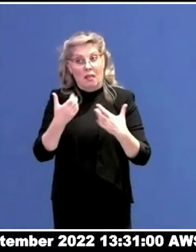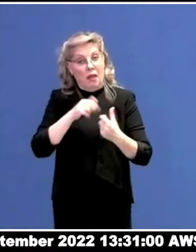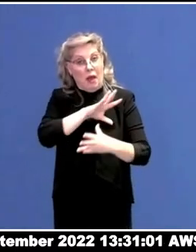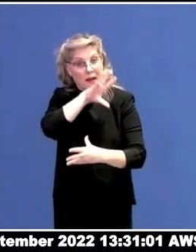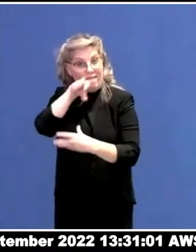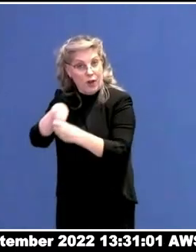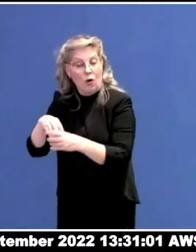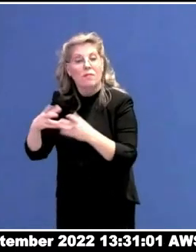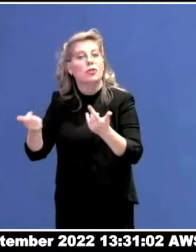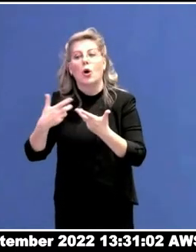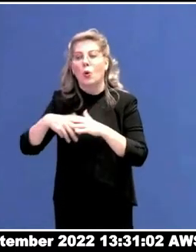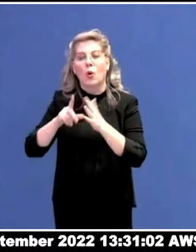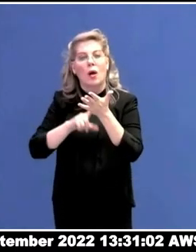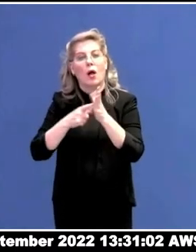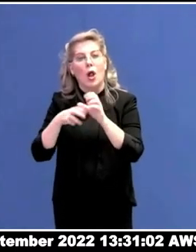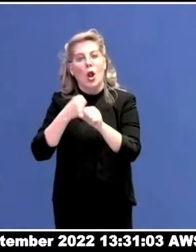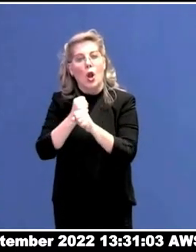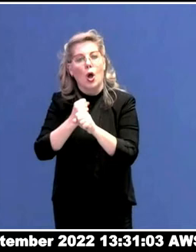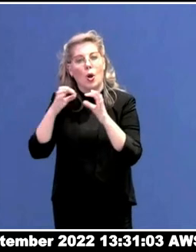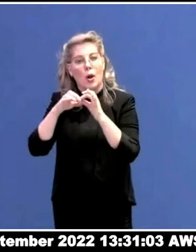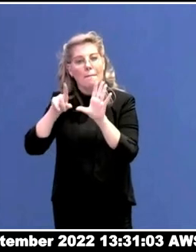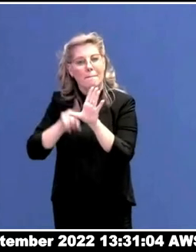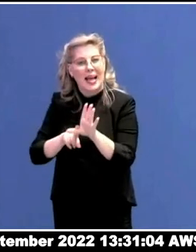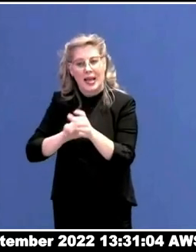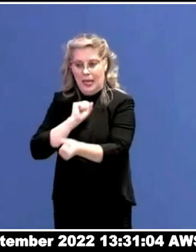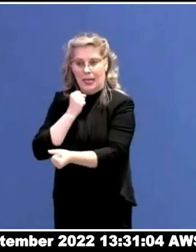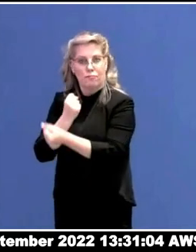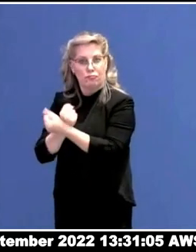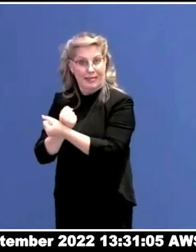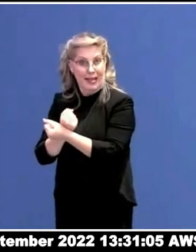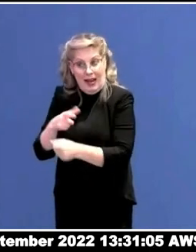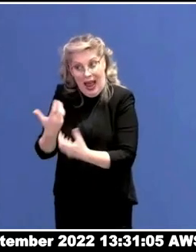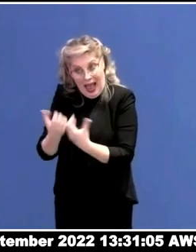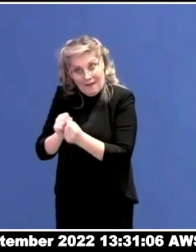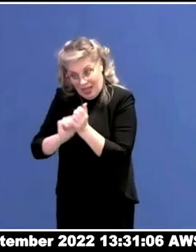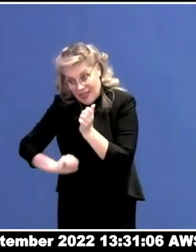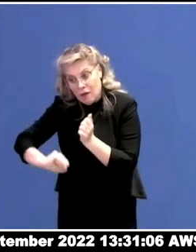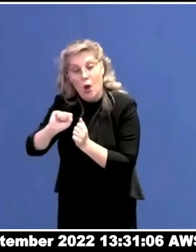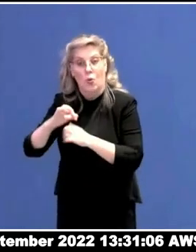prison. But there are some conflicts there and the health workers become subservient to